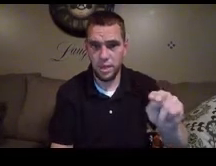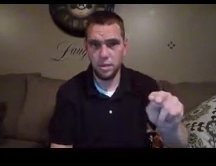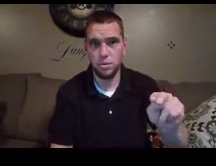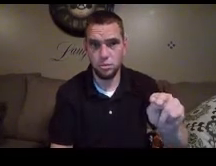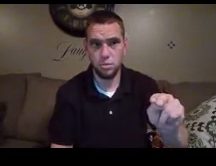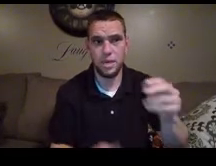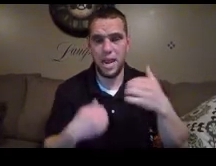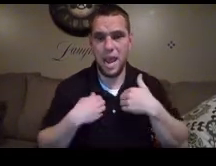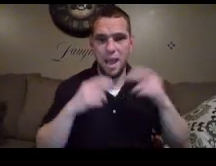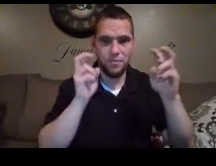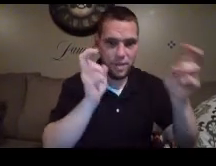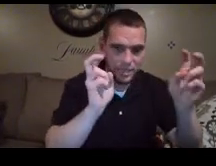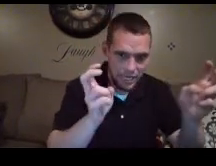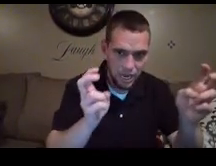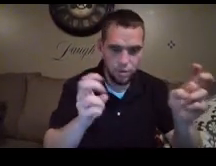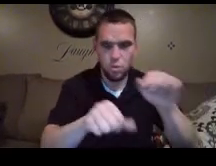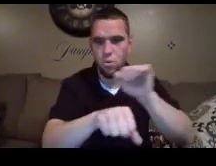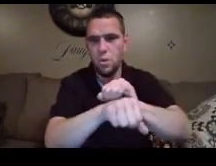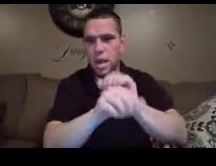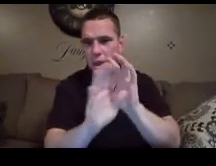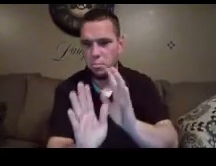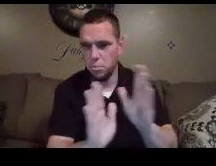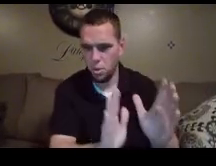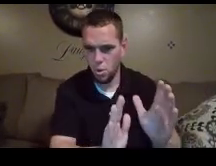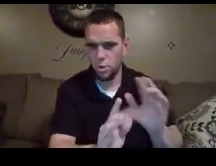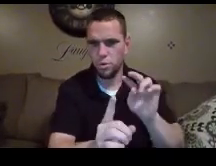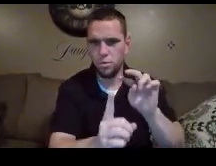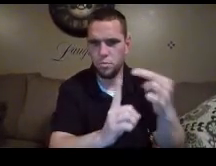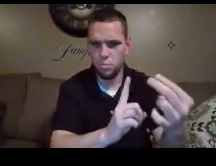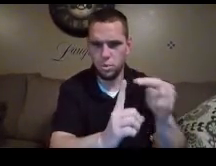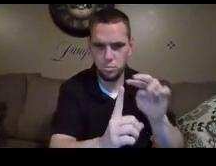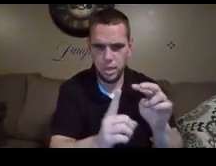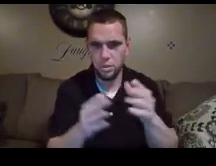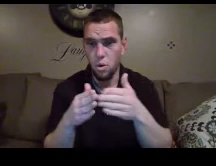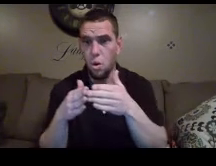employer perspectives, we've got the overview section, and then a subsection